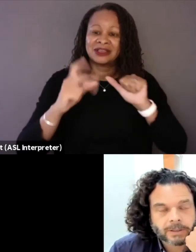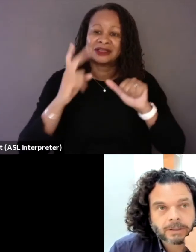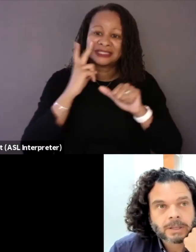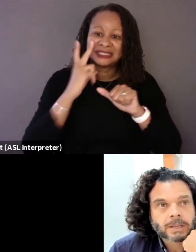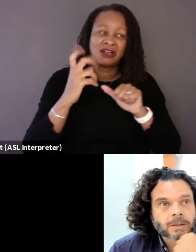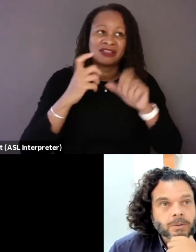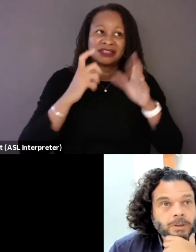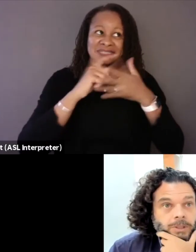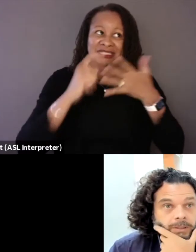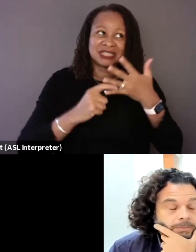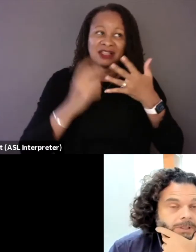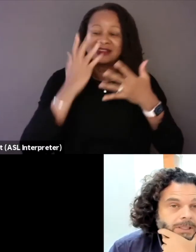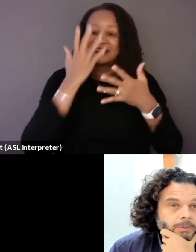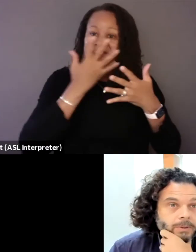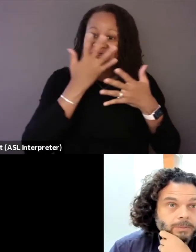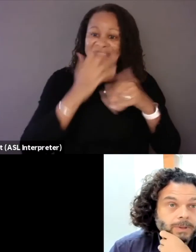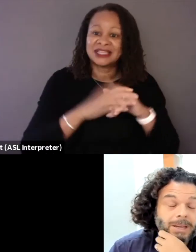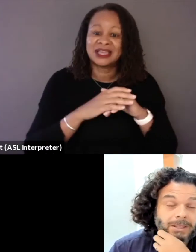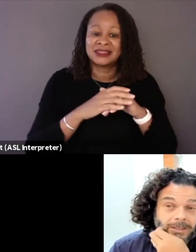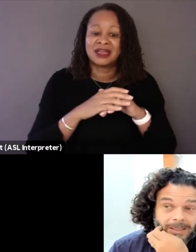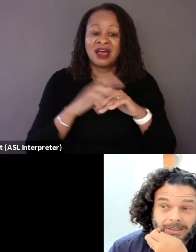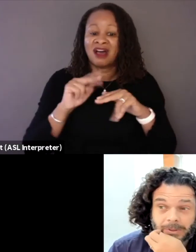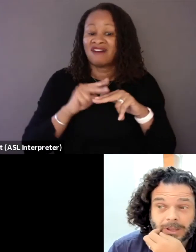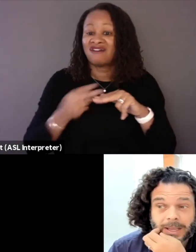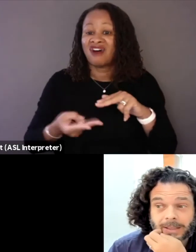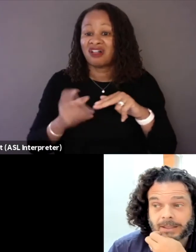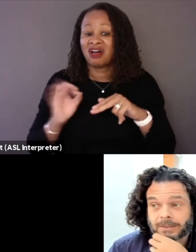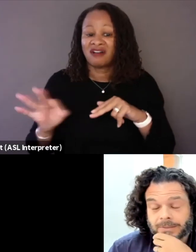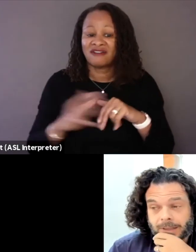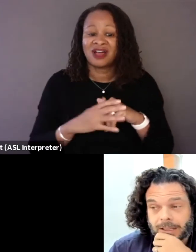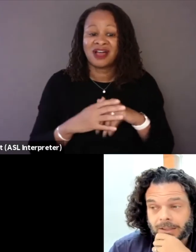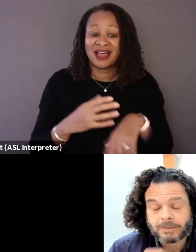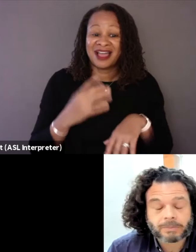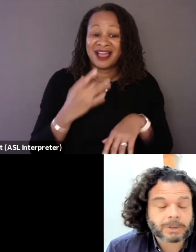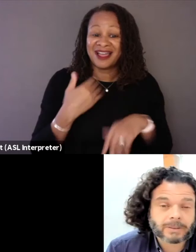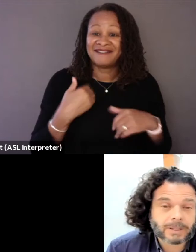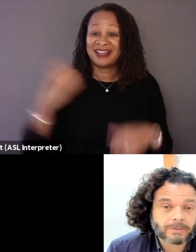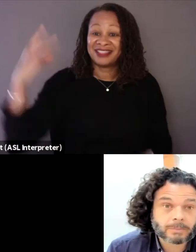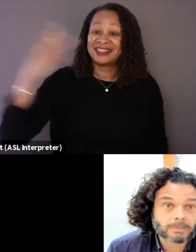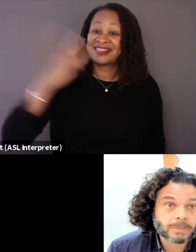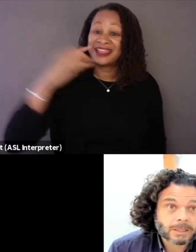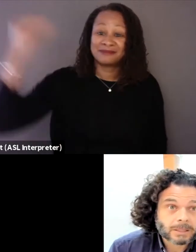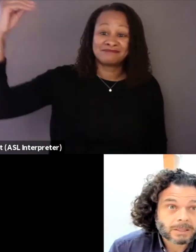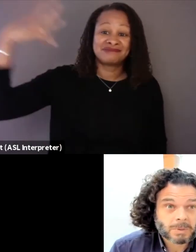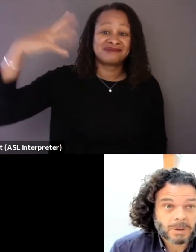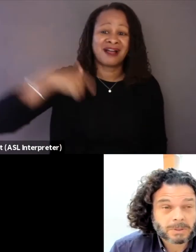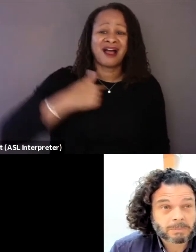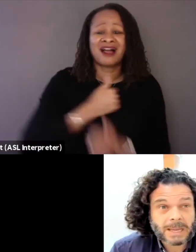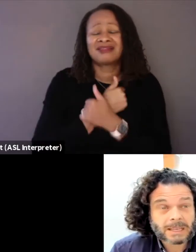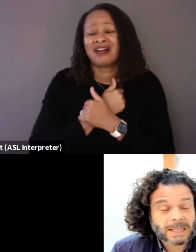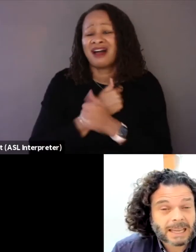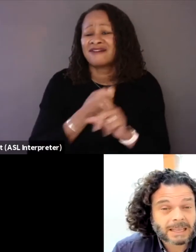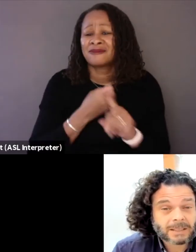And we only lit with, I actually lit with a light that I love, but it's like from probably made in the eighties,